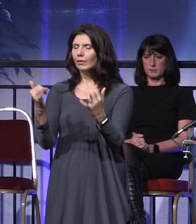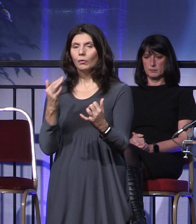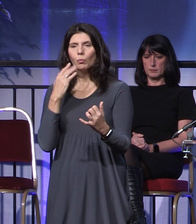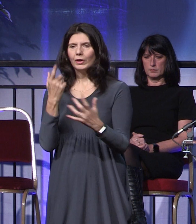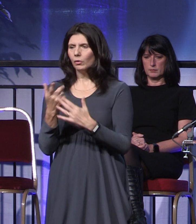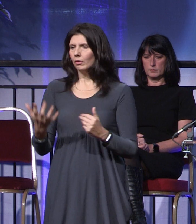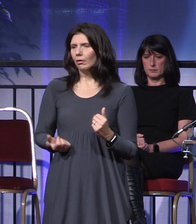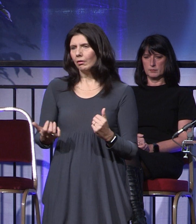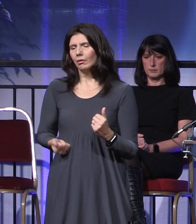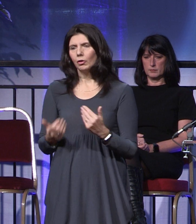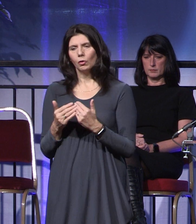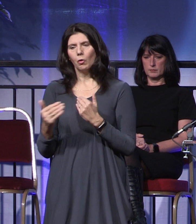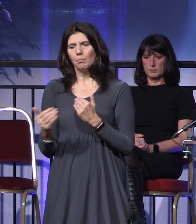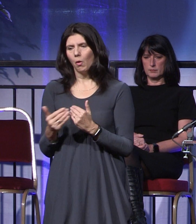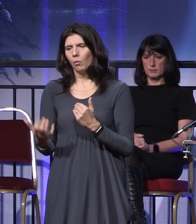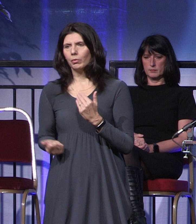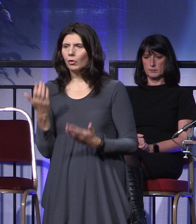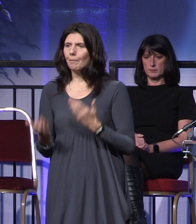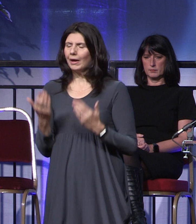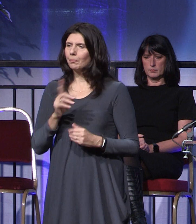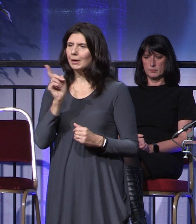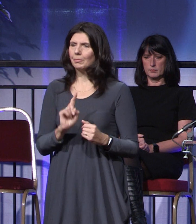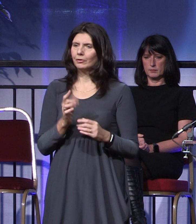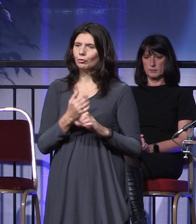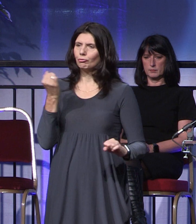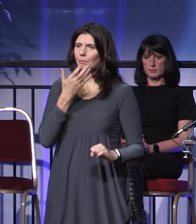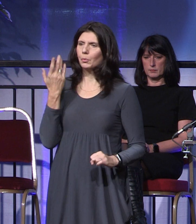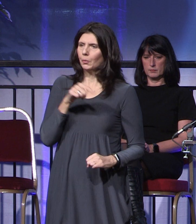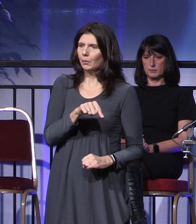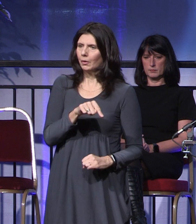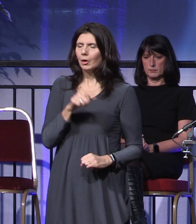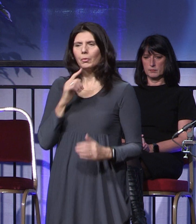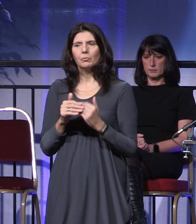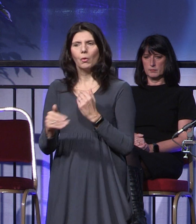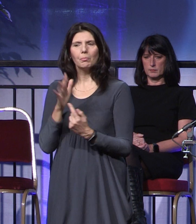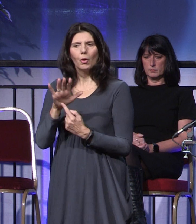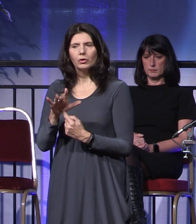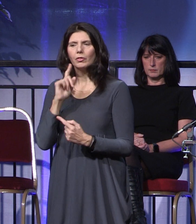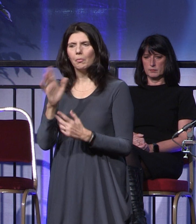non graduates but more importantly they tend to be healthier happier and to live